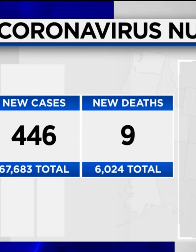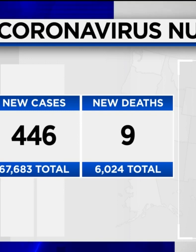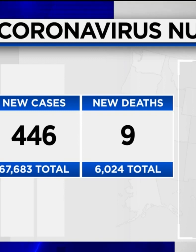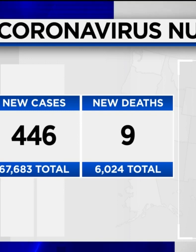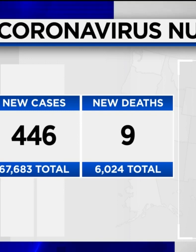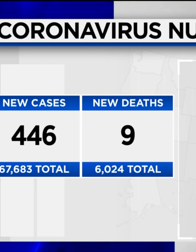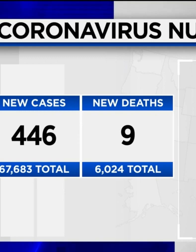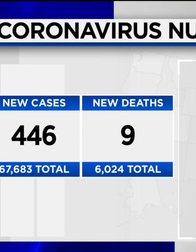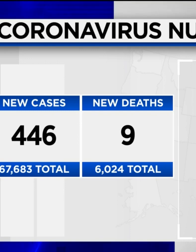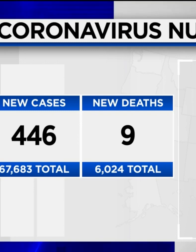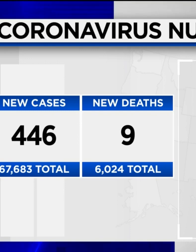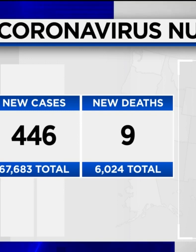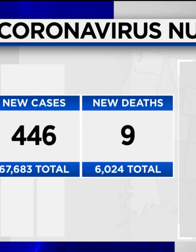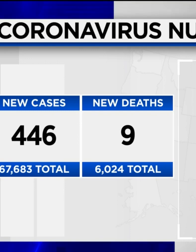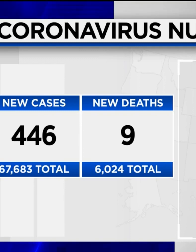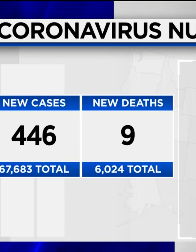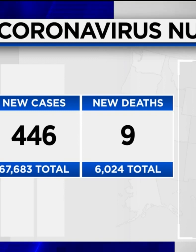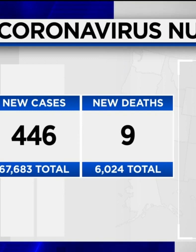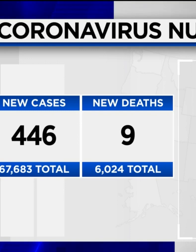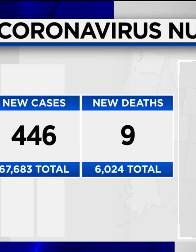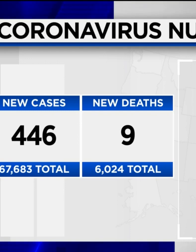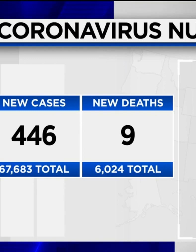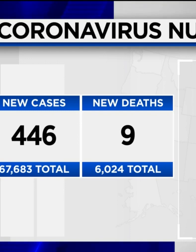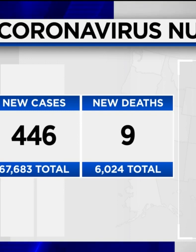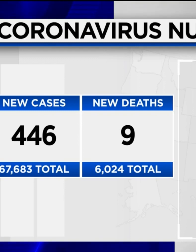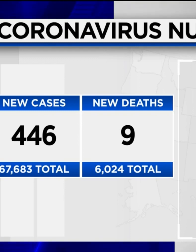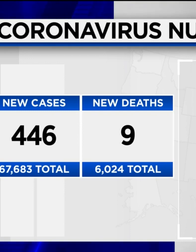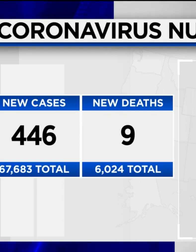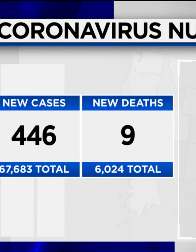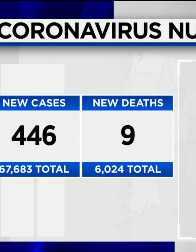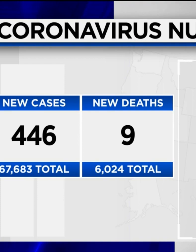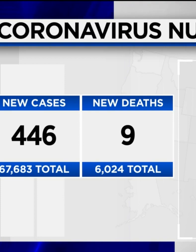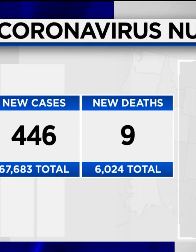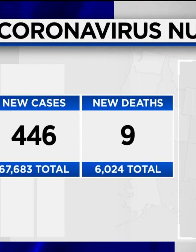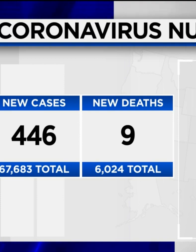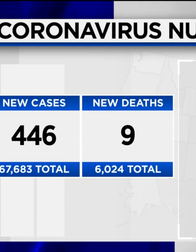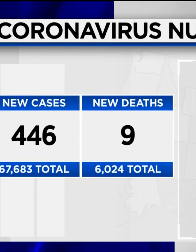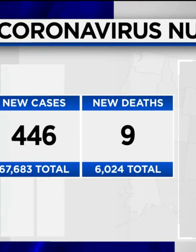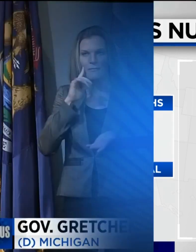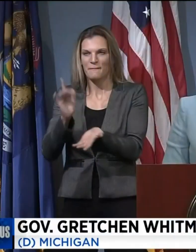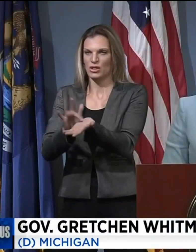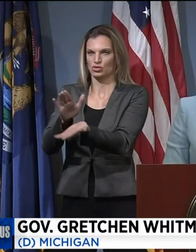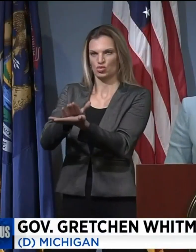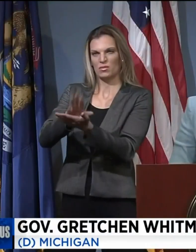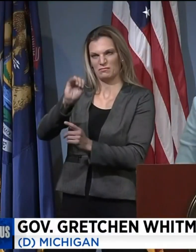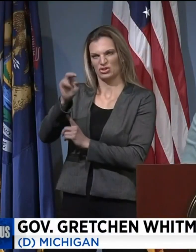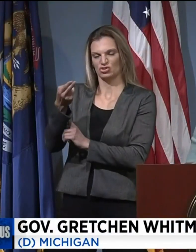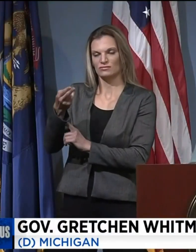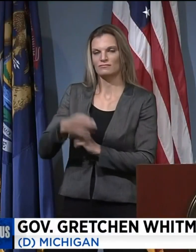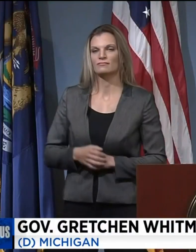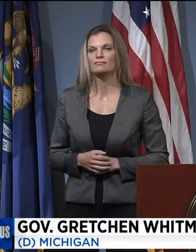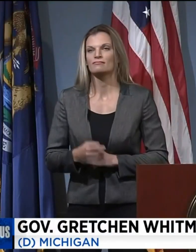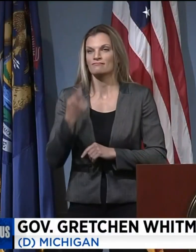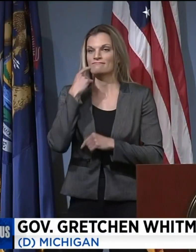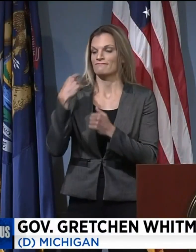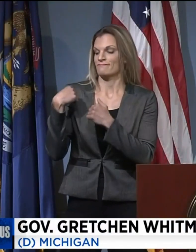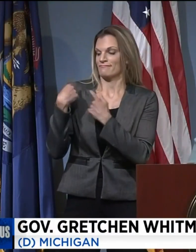ROLL BACK MICHIGAN’S REOPENING, BUT WARNED MICHIGANDERS OF THE IMPORTANCE OF WEARING MASKS IN ENCLOSED PUBLIC PLACES.